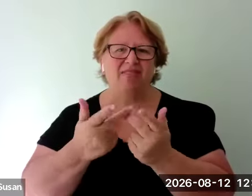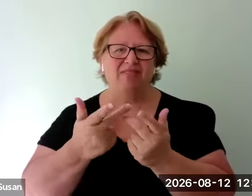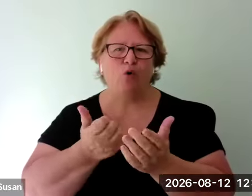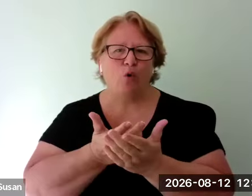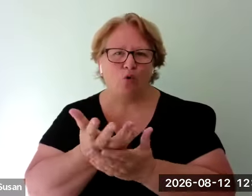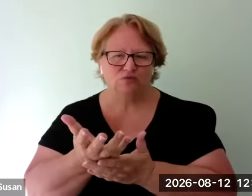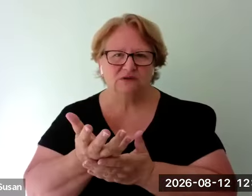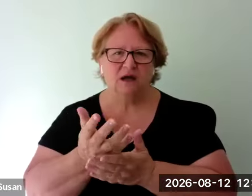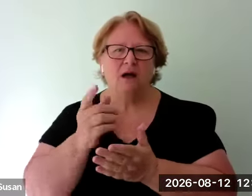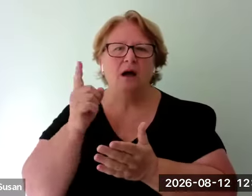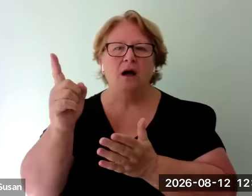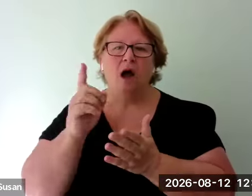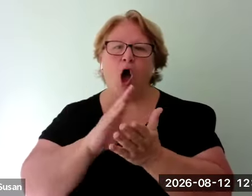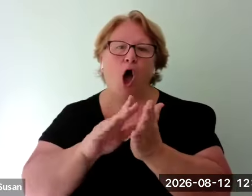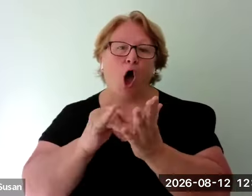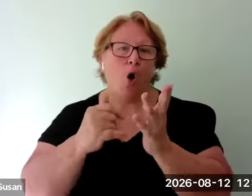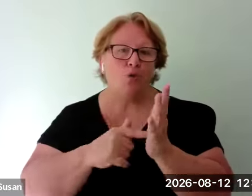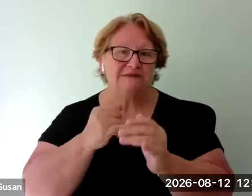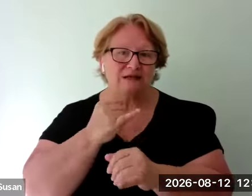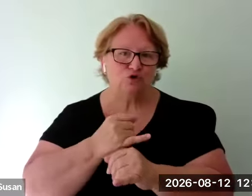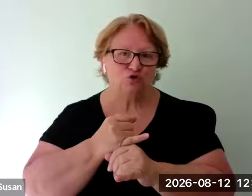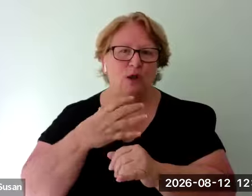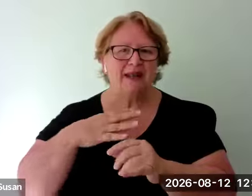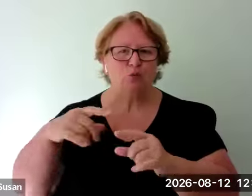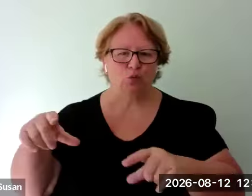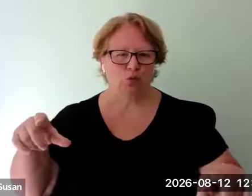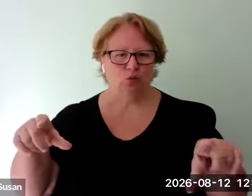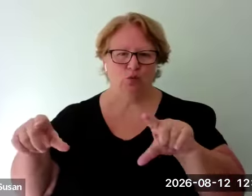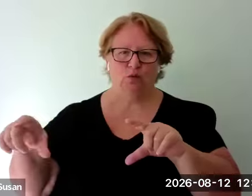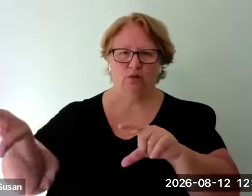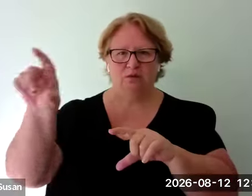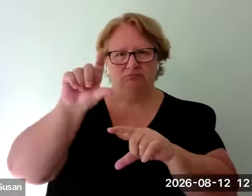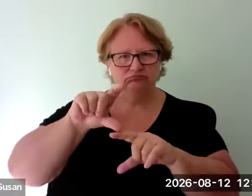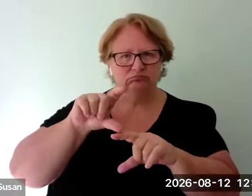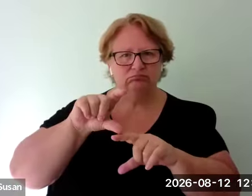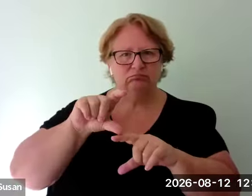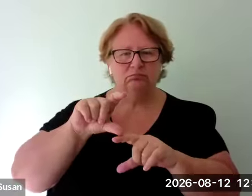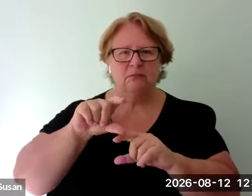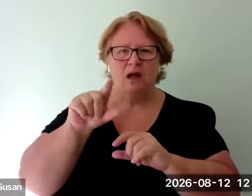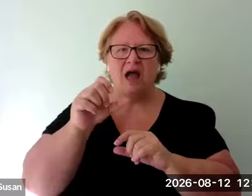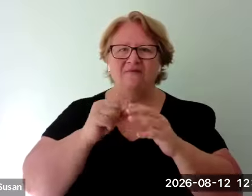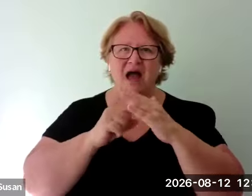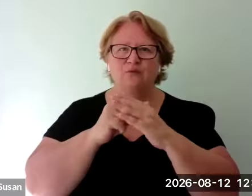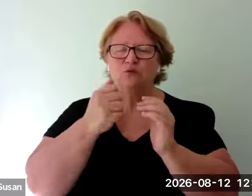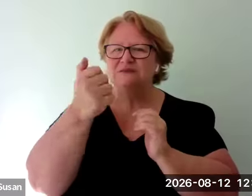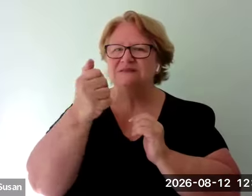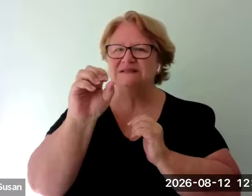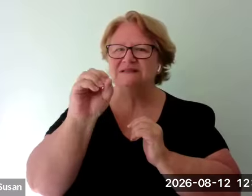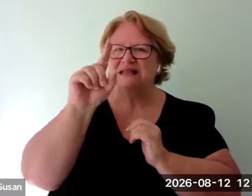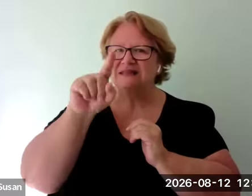the NDRP provides $110,000 per year towards funding the fellow's salary and on costs. However, host institutions